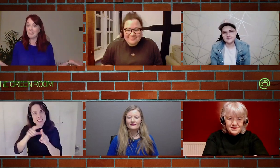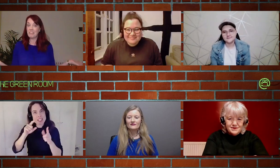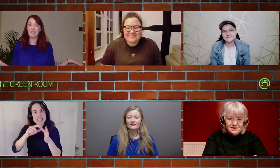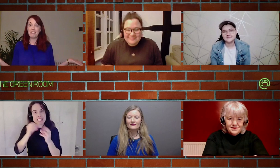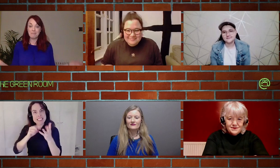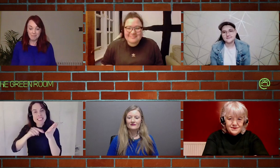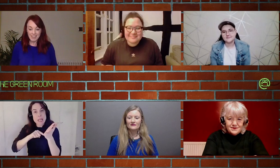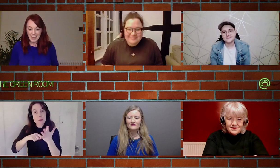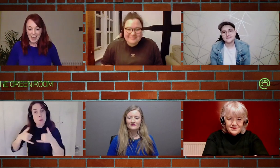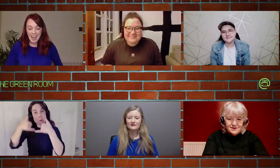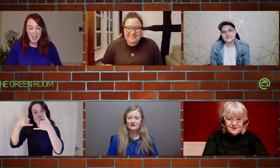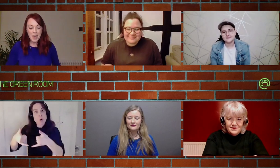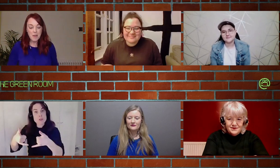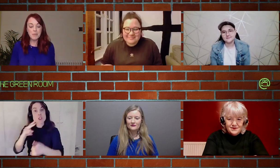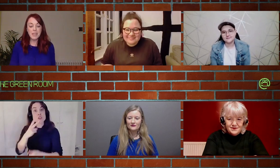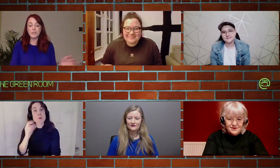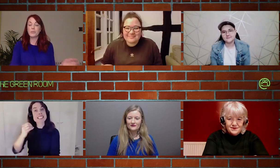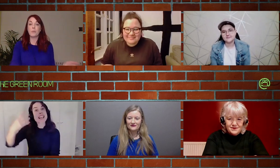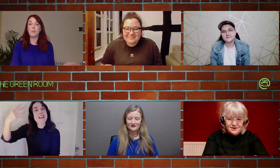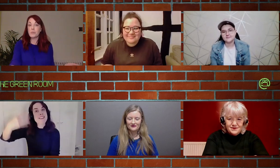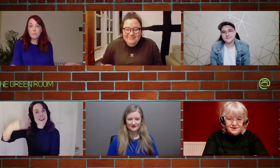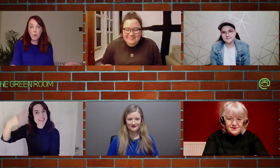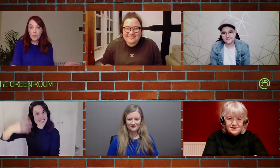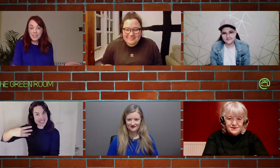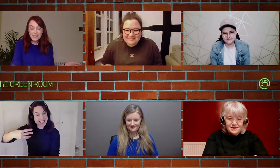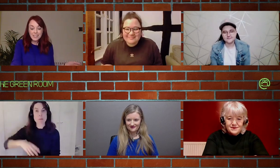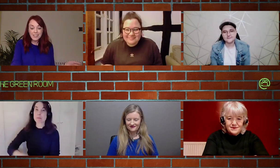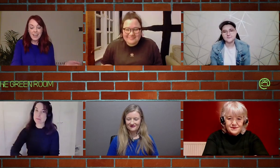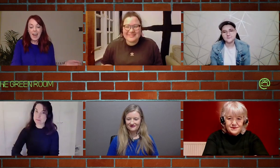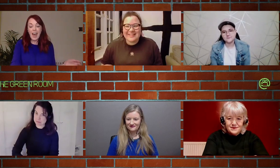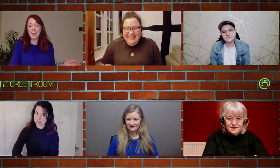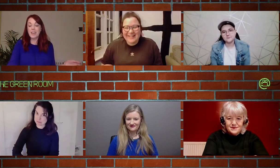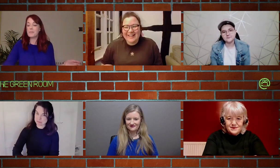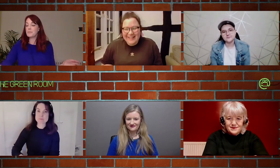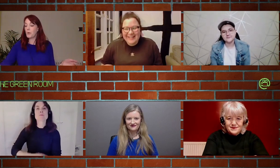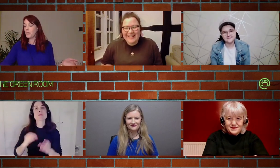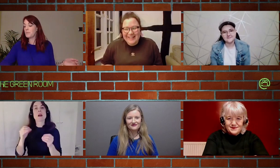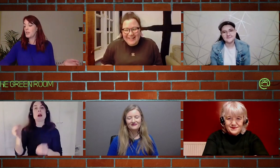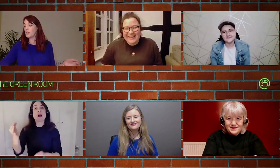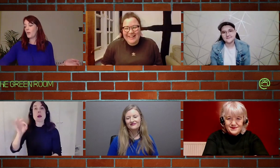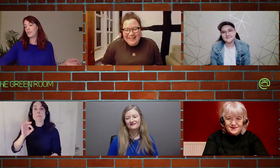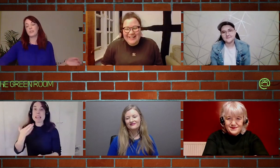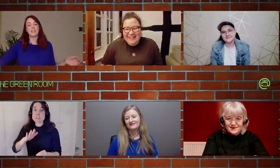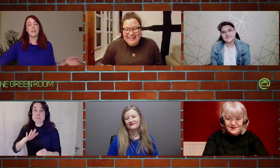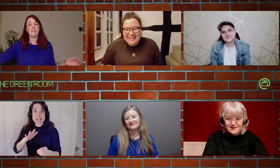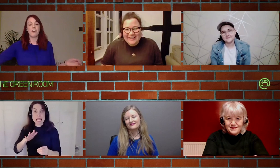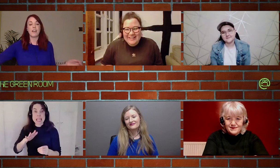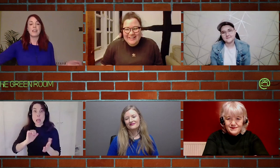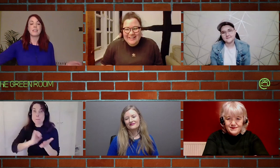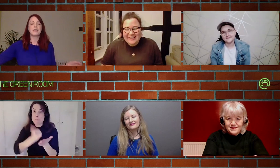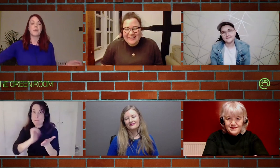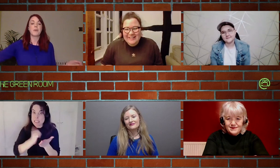There we go. Bea is also a published poet. And Bea's poem, Long Lost Lover, is about